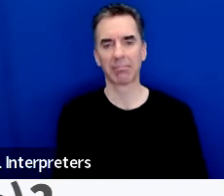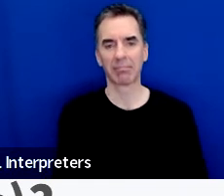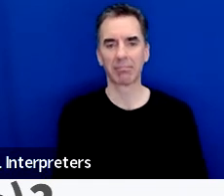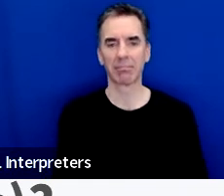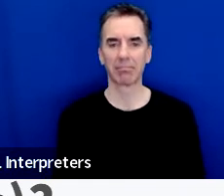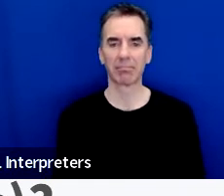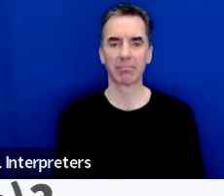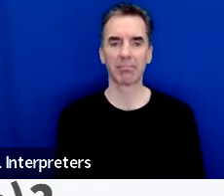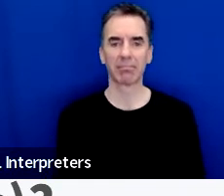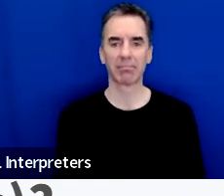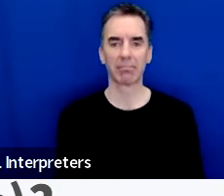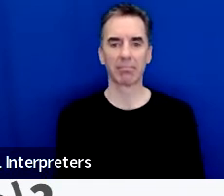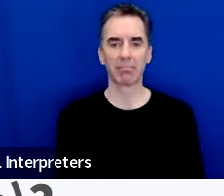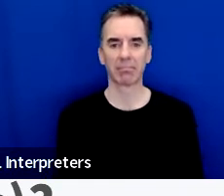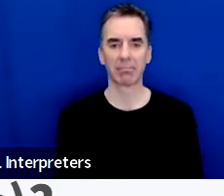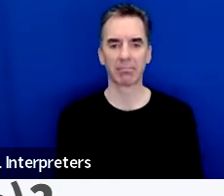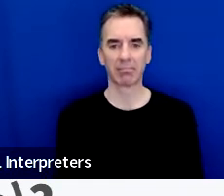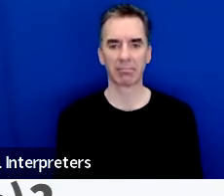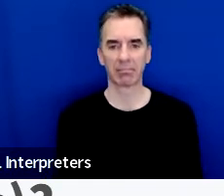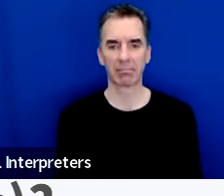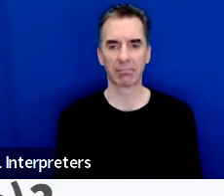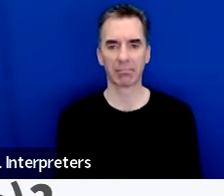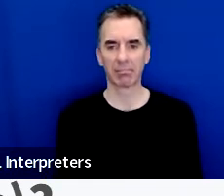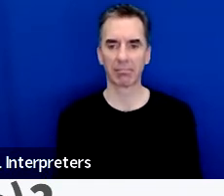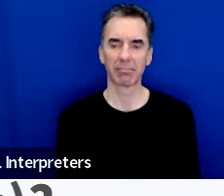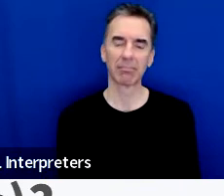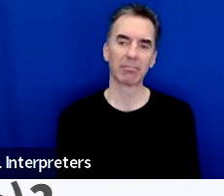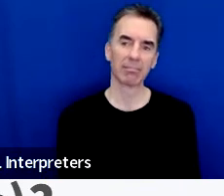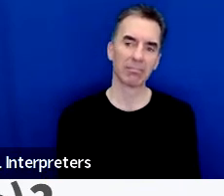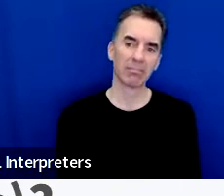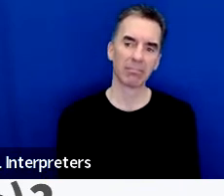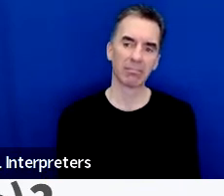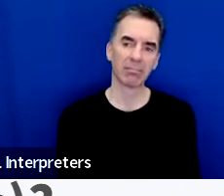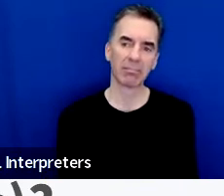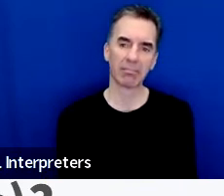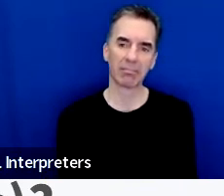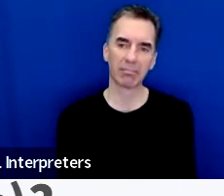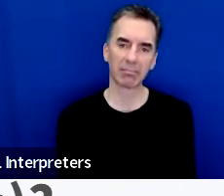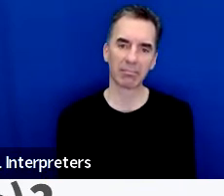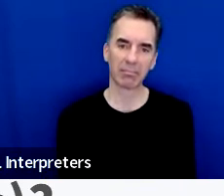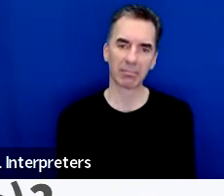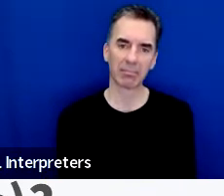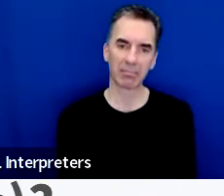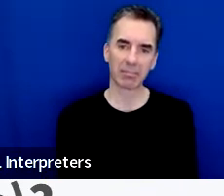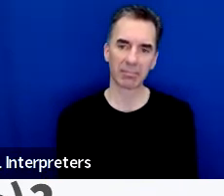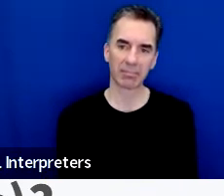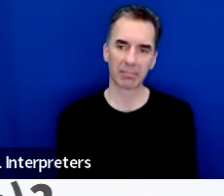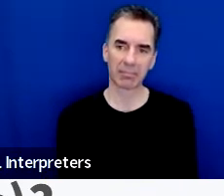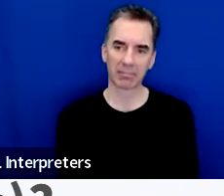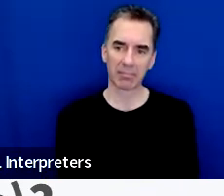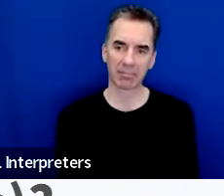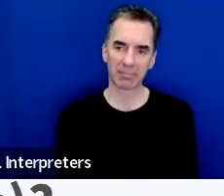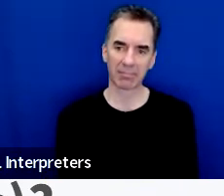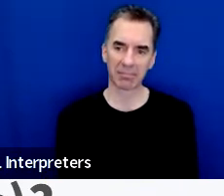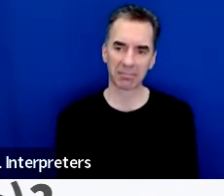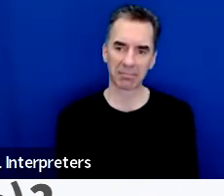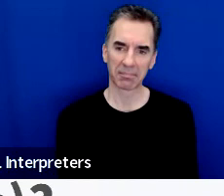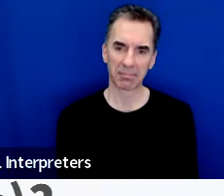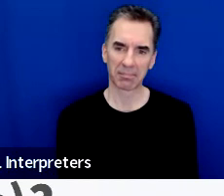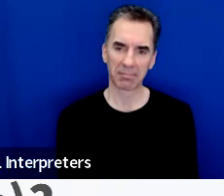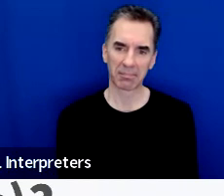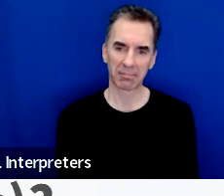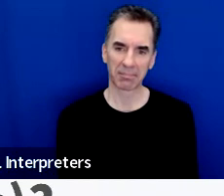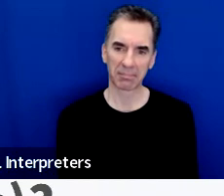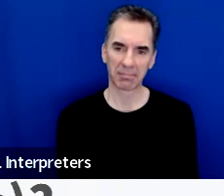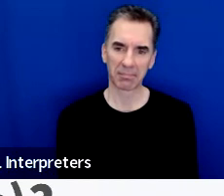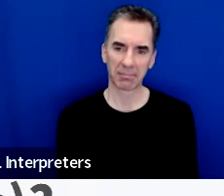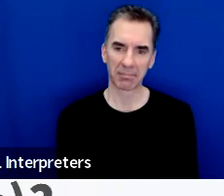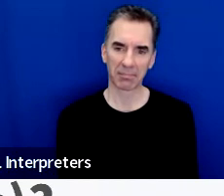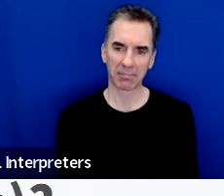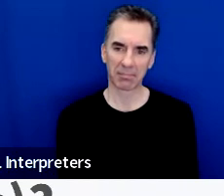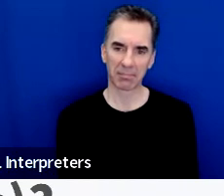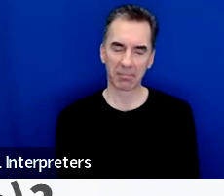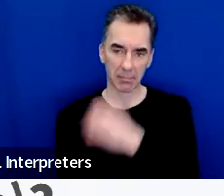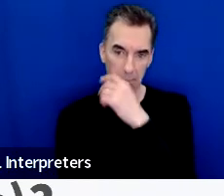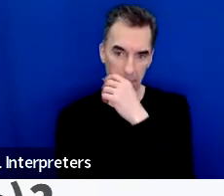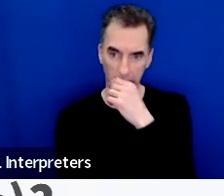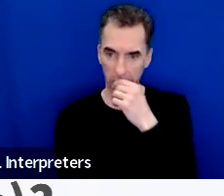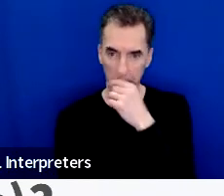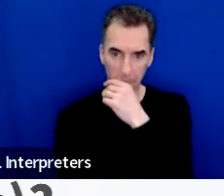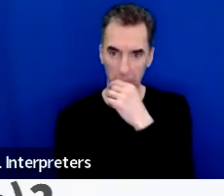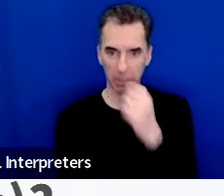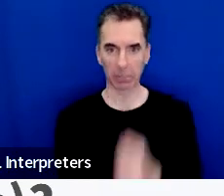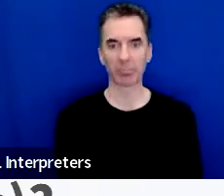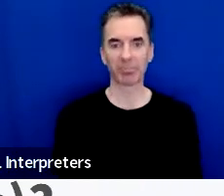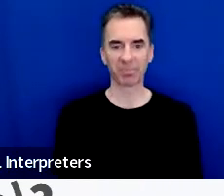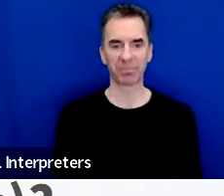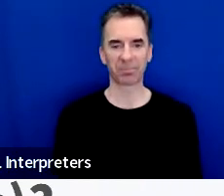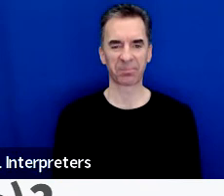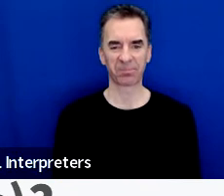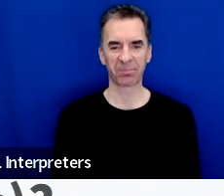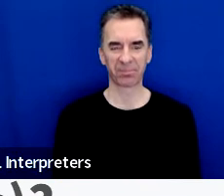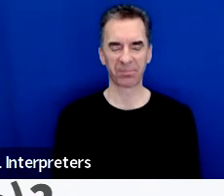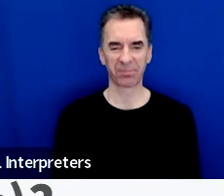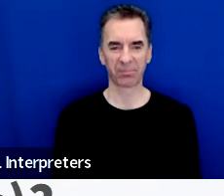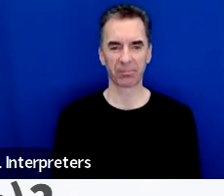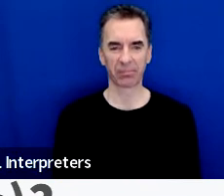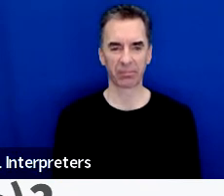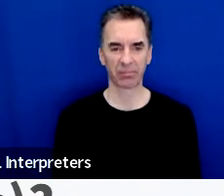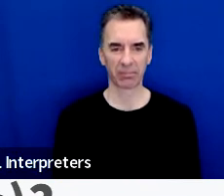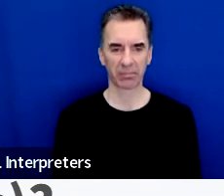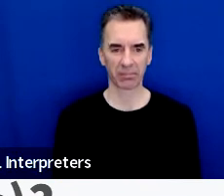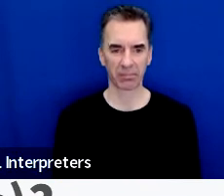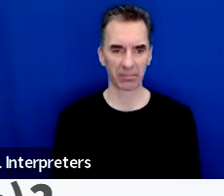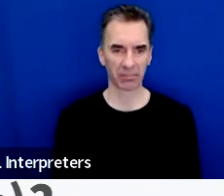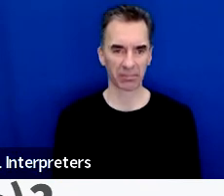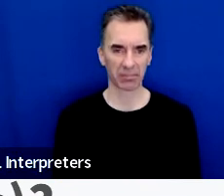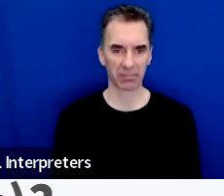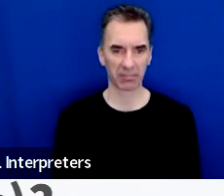just okay.